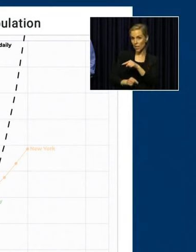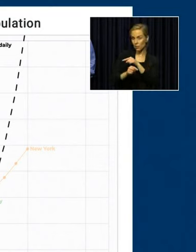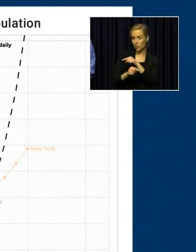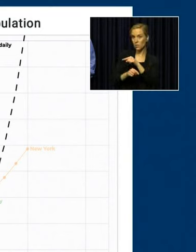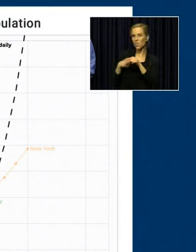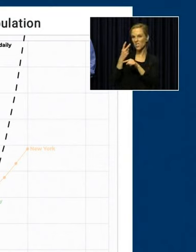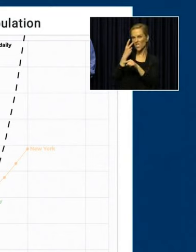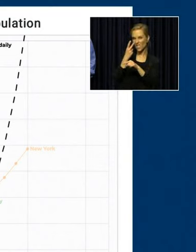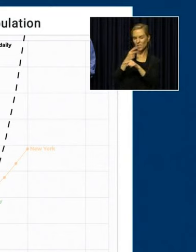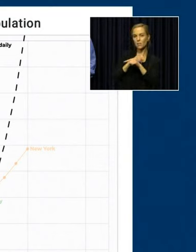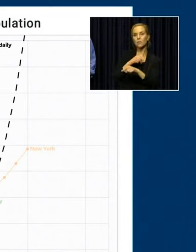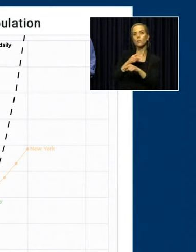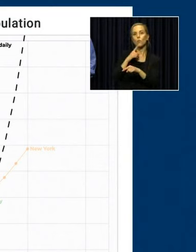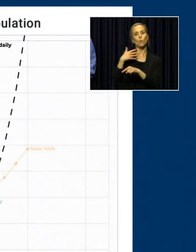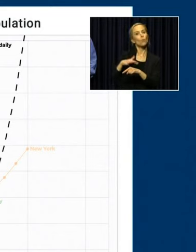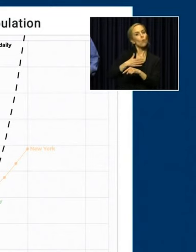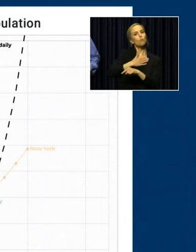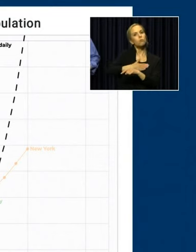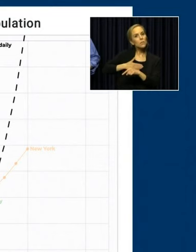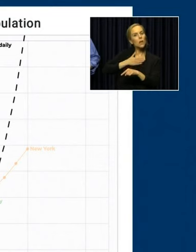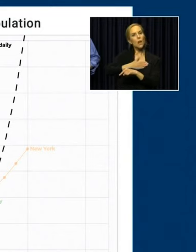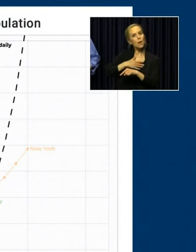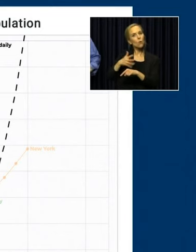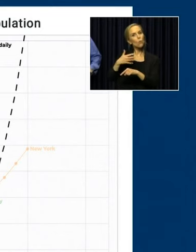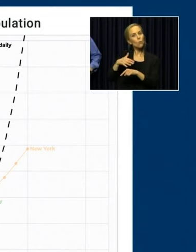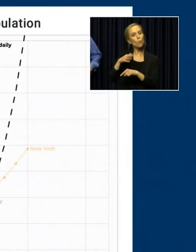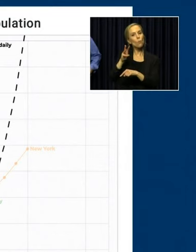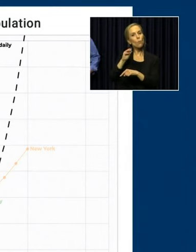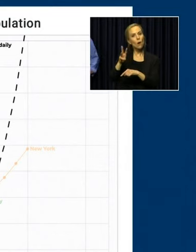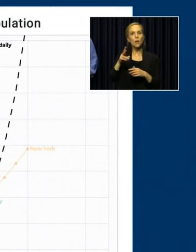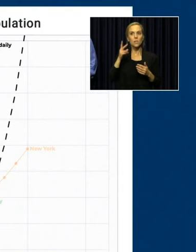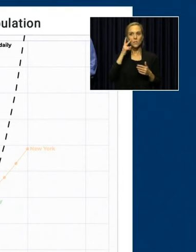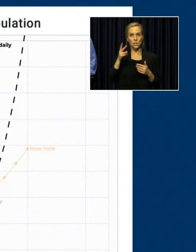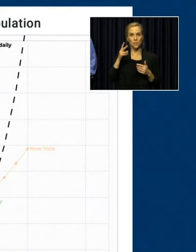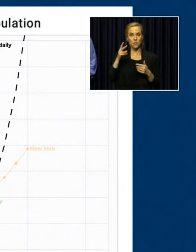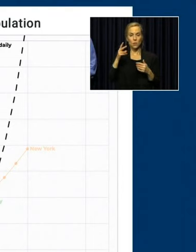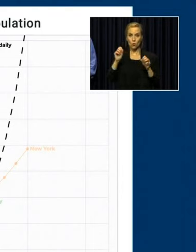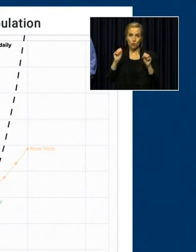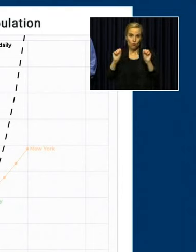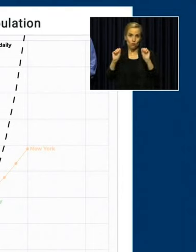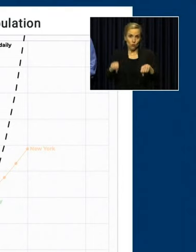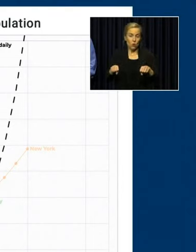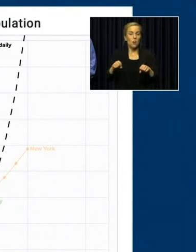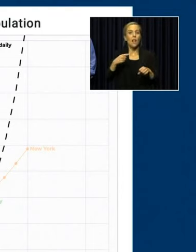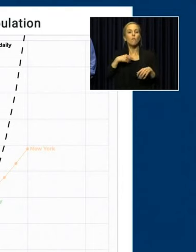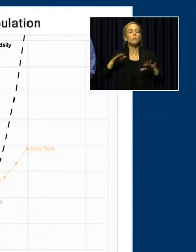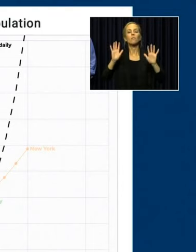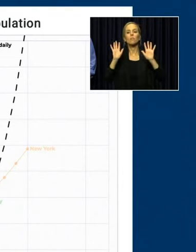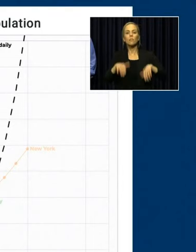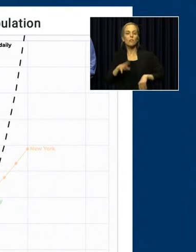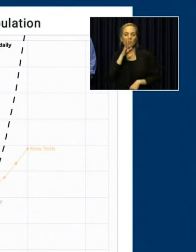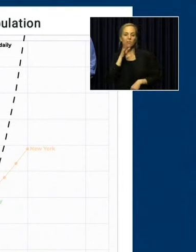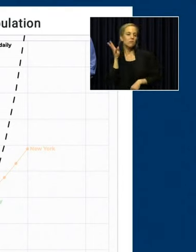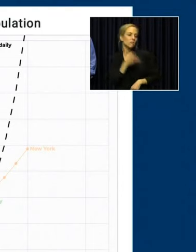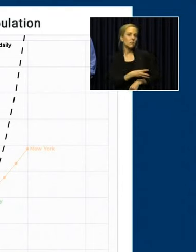THAT'S WHEN MORE KENTUCKIANS DIE. JAMES, IF YOU COULD SHOW THE NEXT CHART.